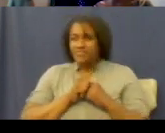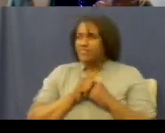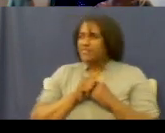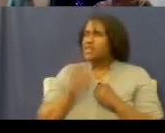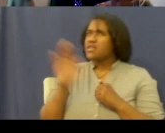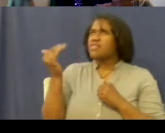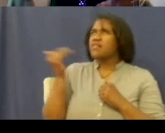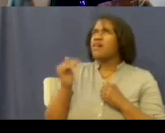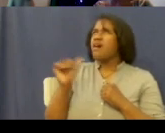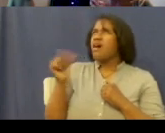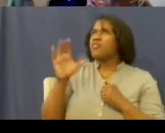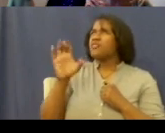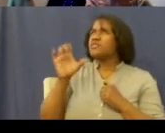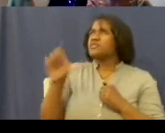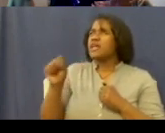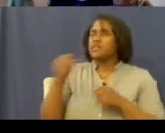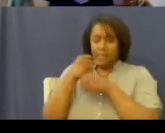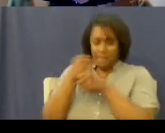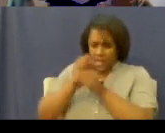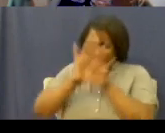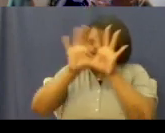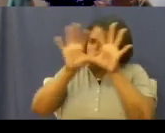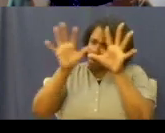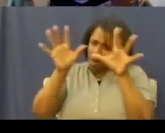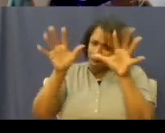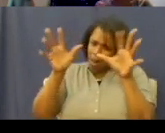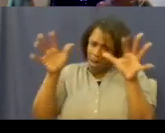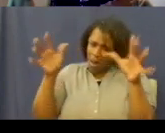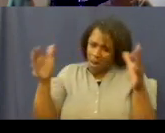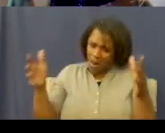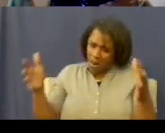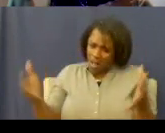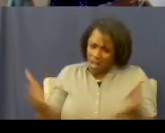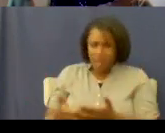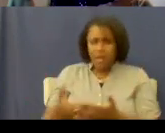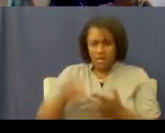that make all the myelin, but I don't remember their names.